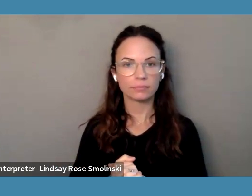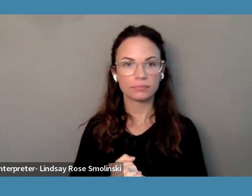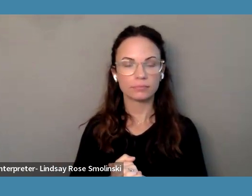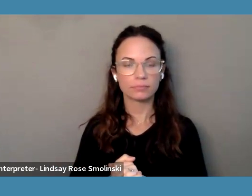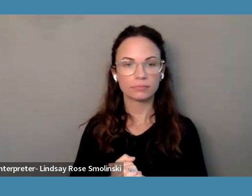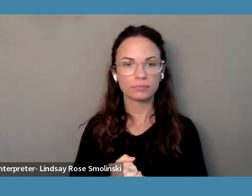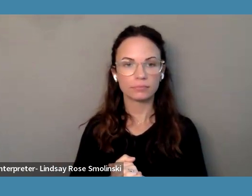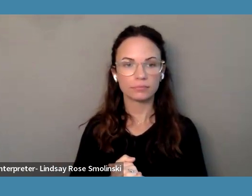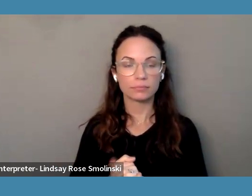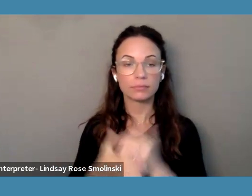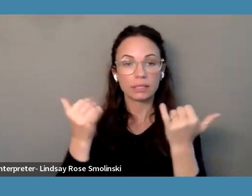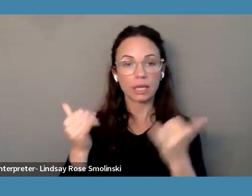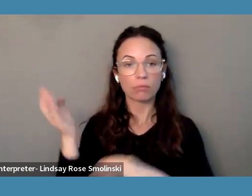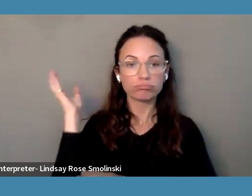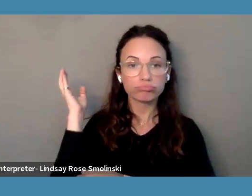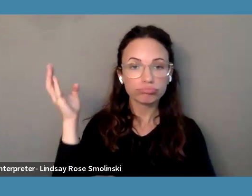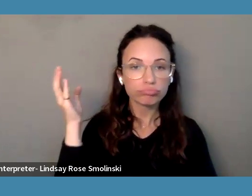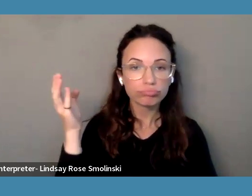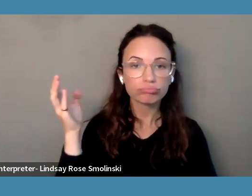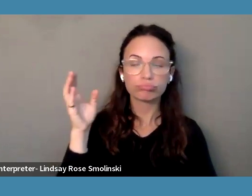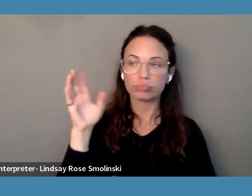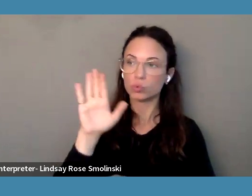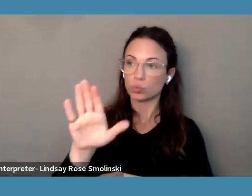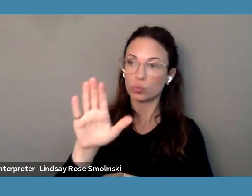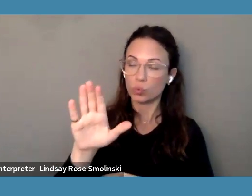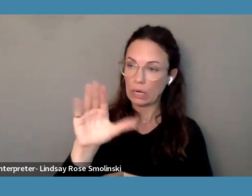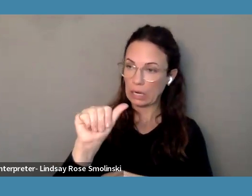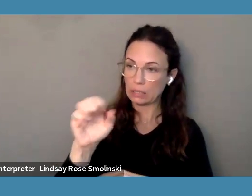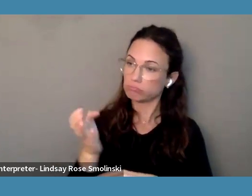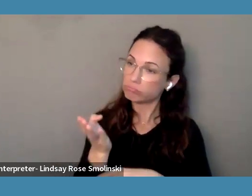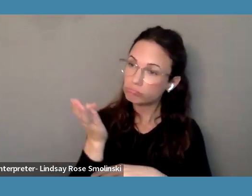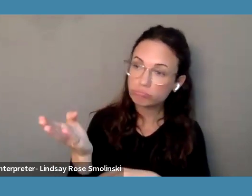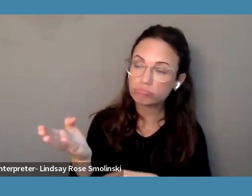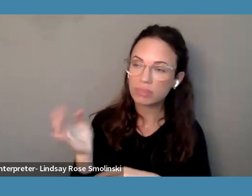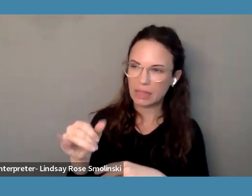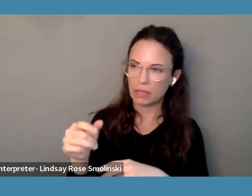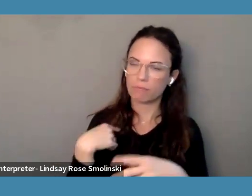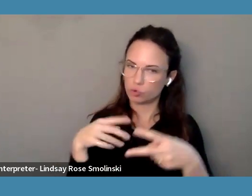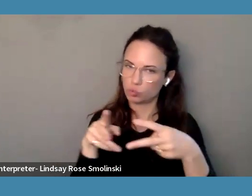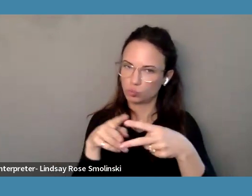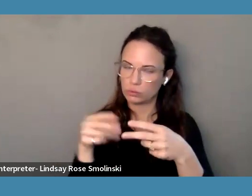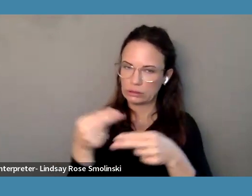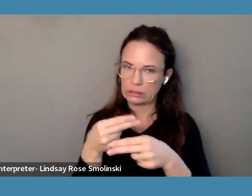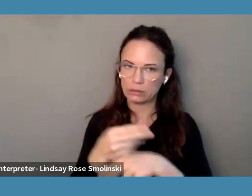So presenting your case, and this is the first of two slides on presenting your case.